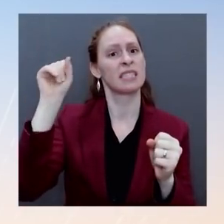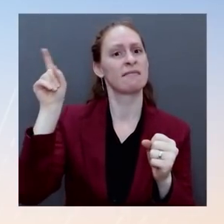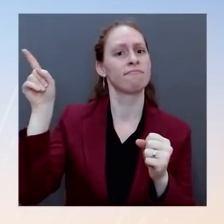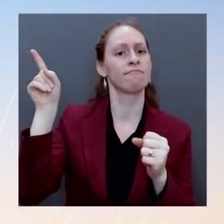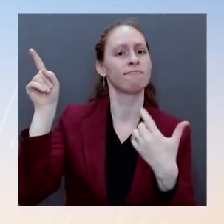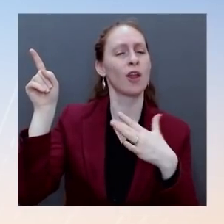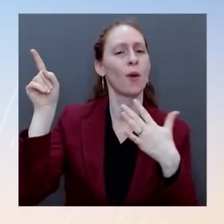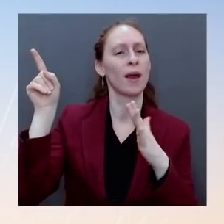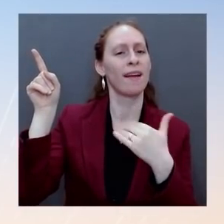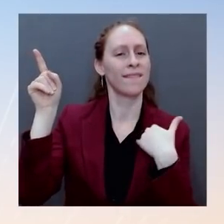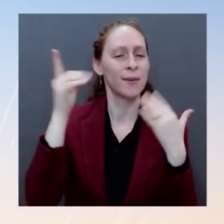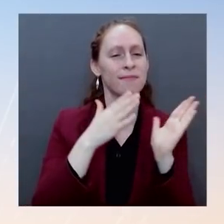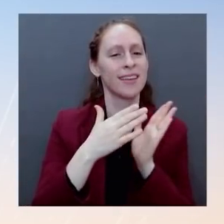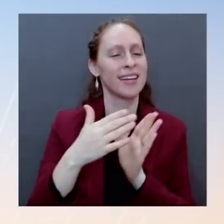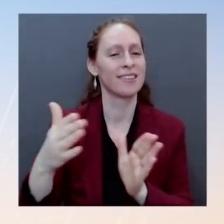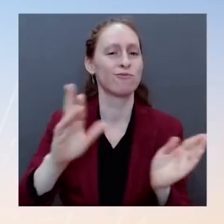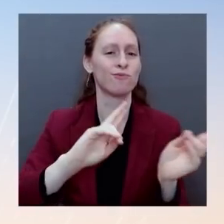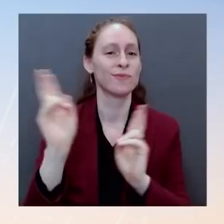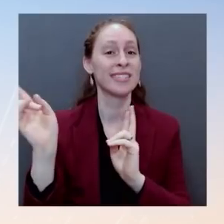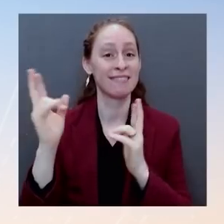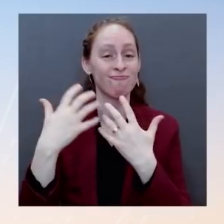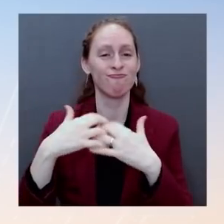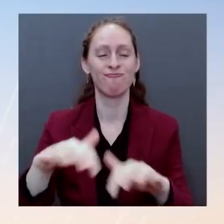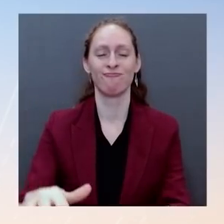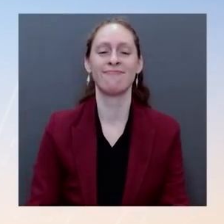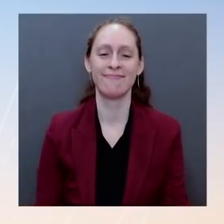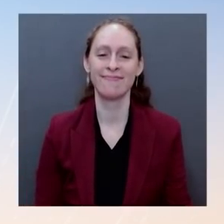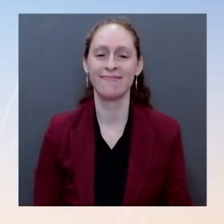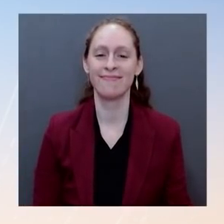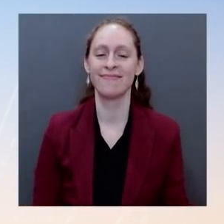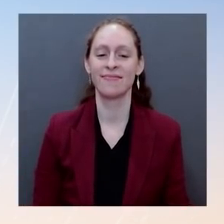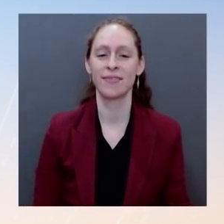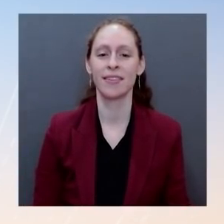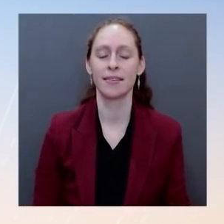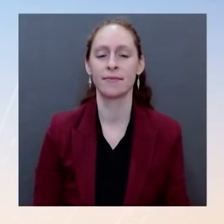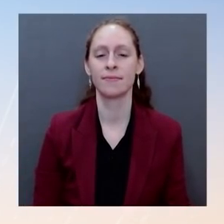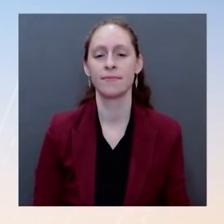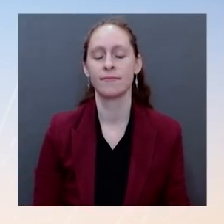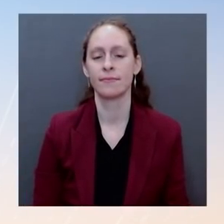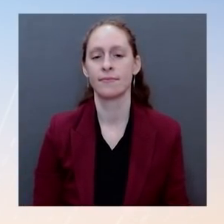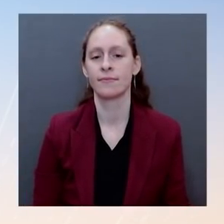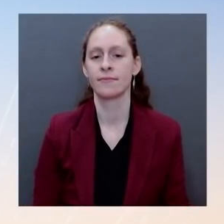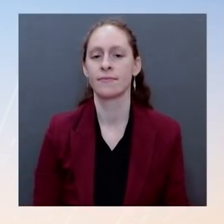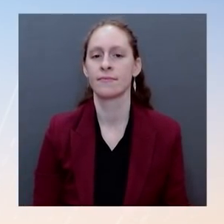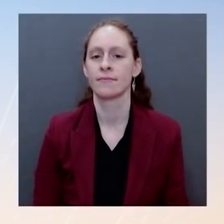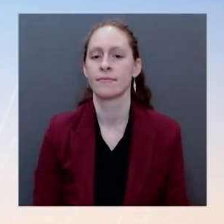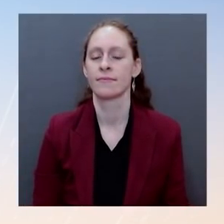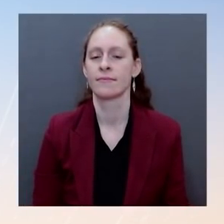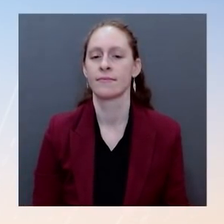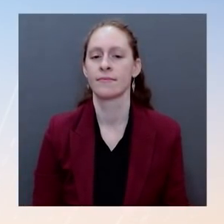As he laid out on Friday, his approach to attacking prices and costs are grounded in the --